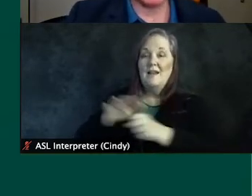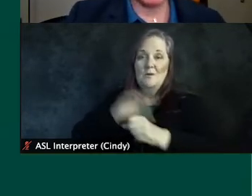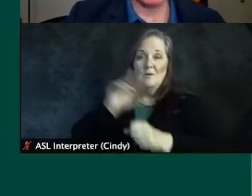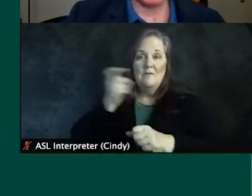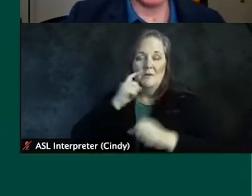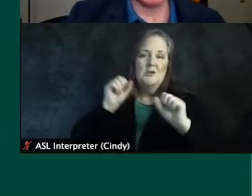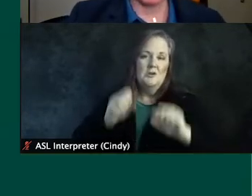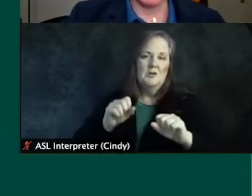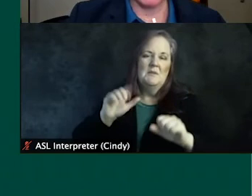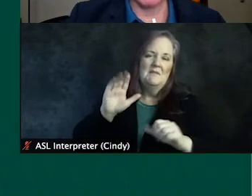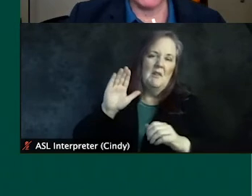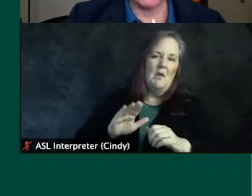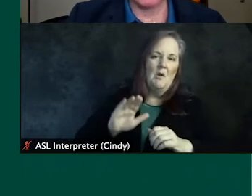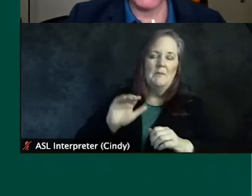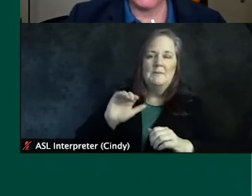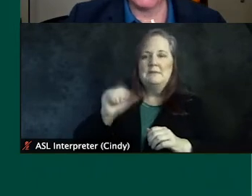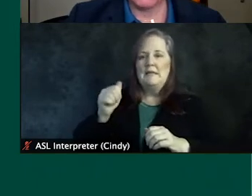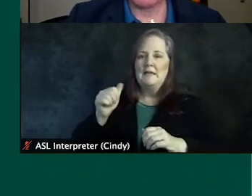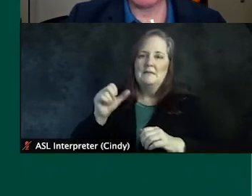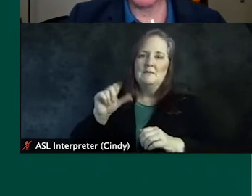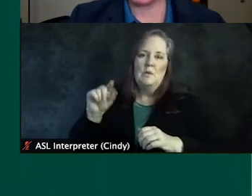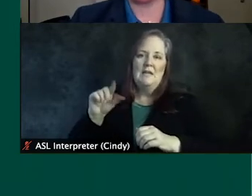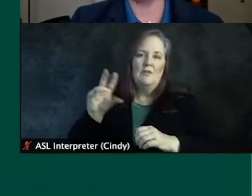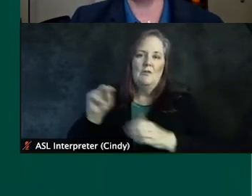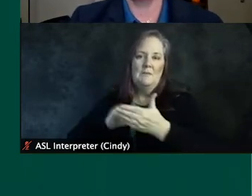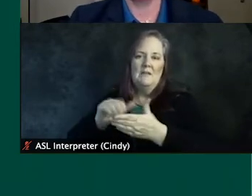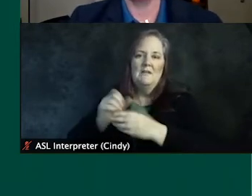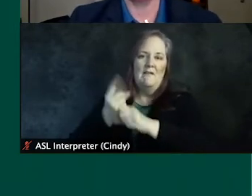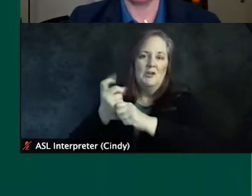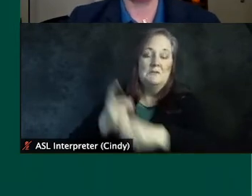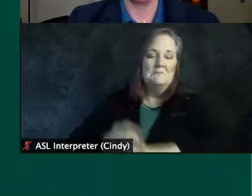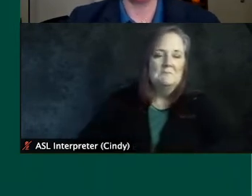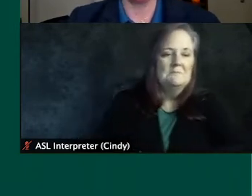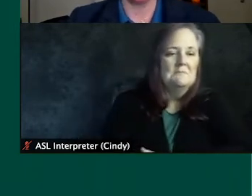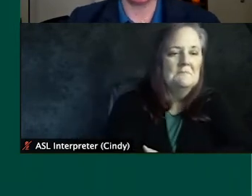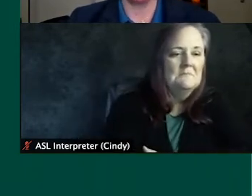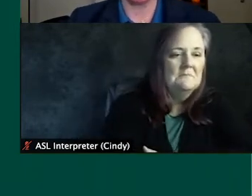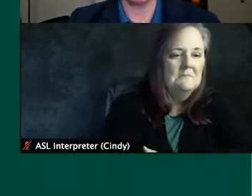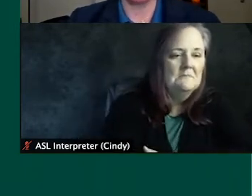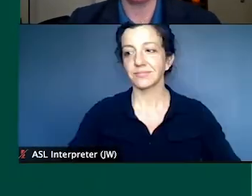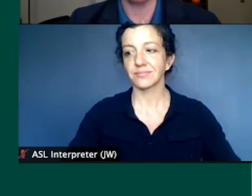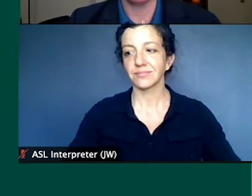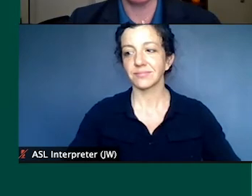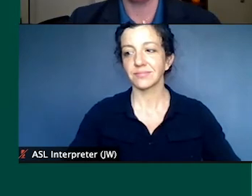All right questions on this one? I had a question. We did some ad watches with KCRA earlier on this,